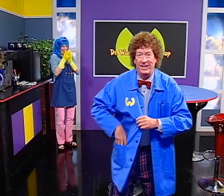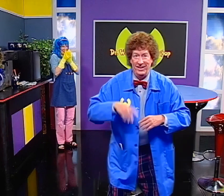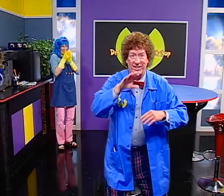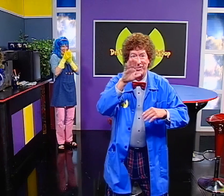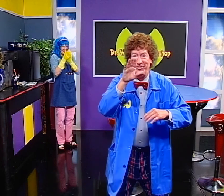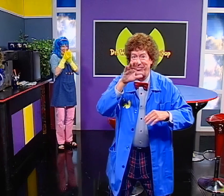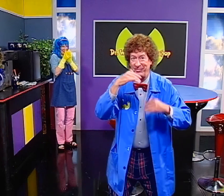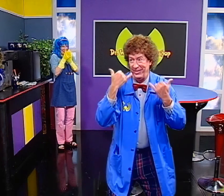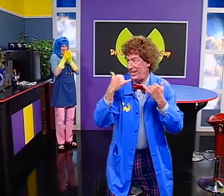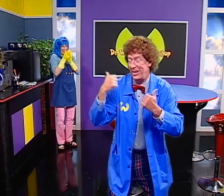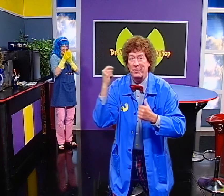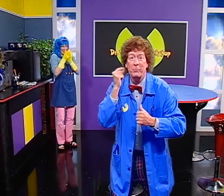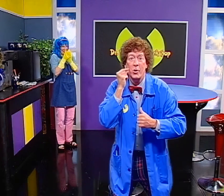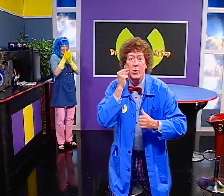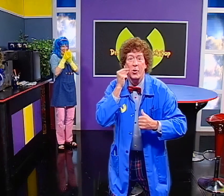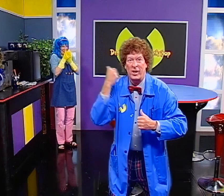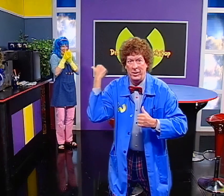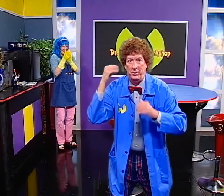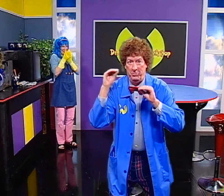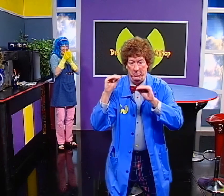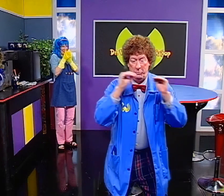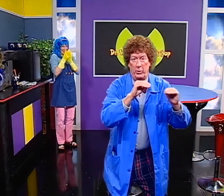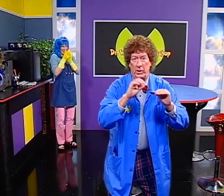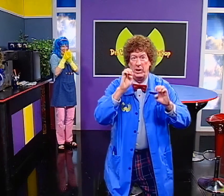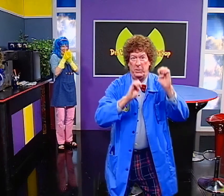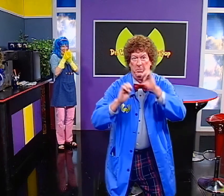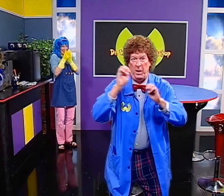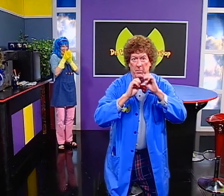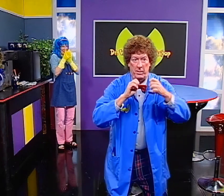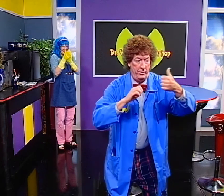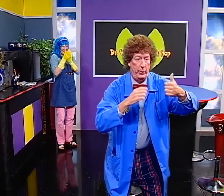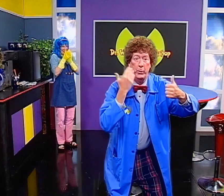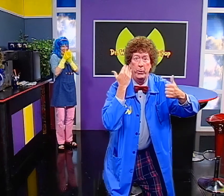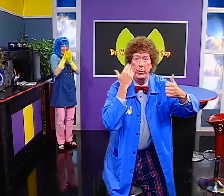NOW, PAULA HAS JUST MOVED THE EXPERIMENT